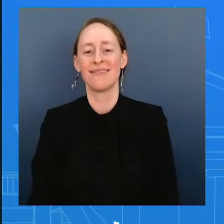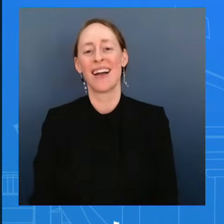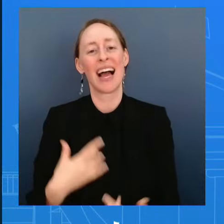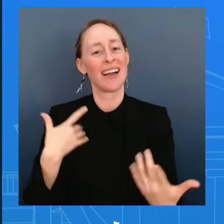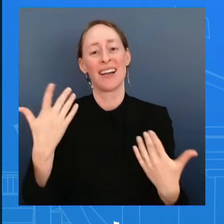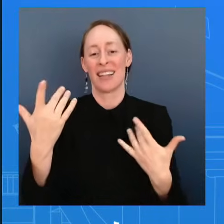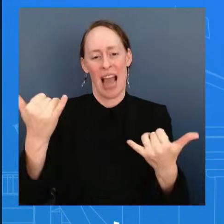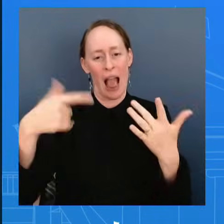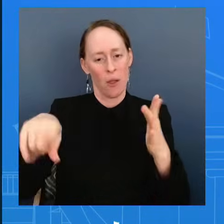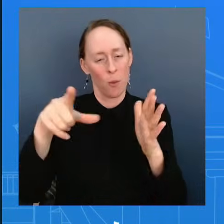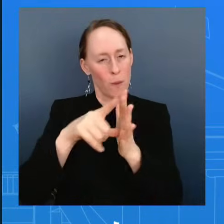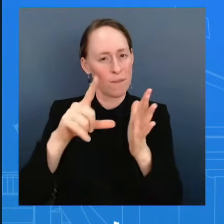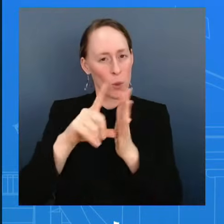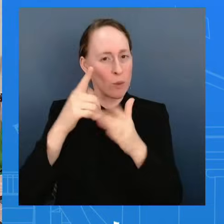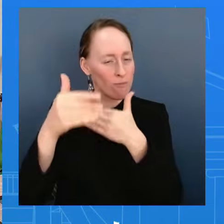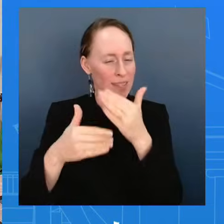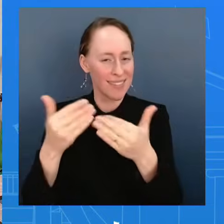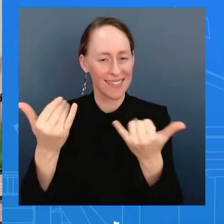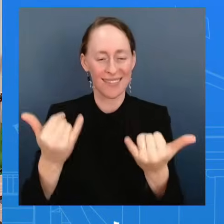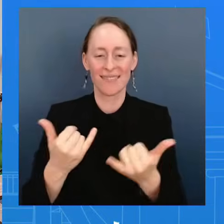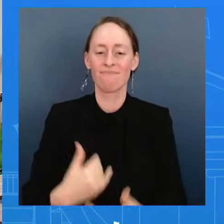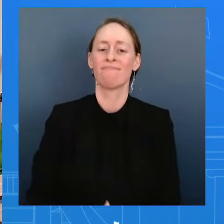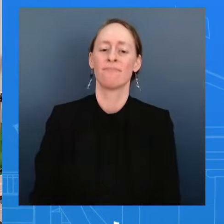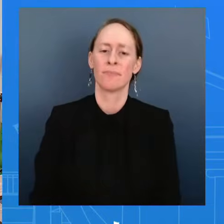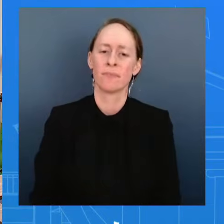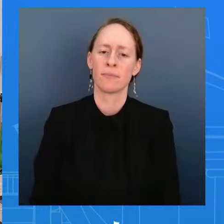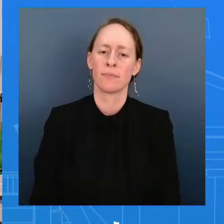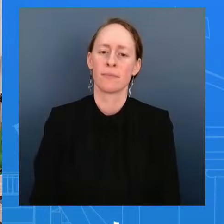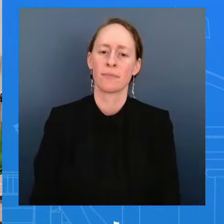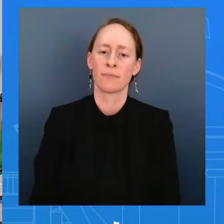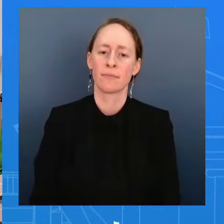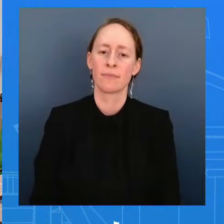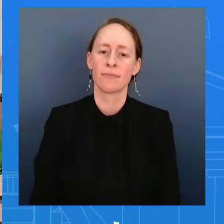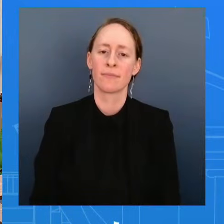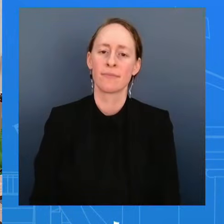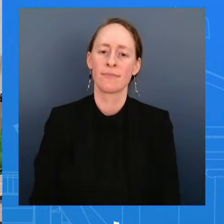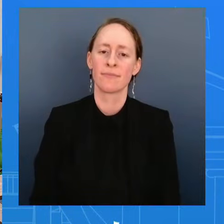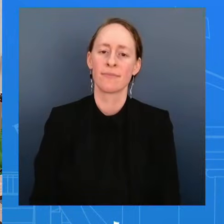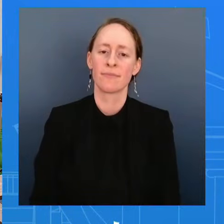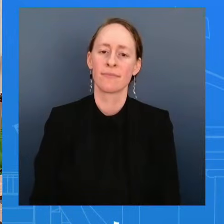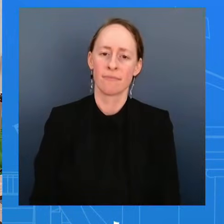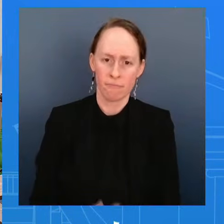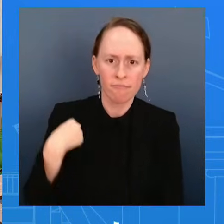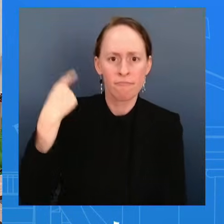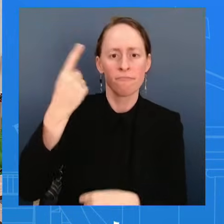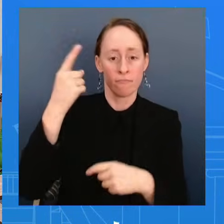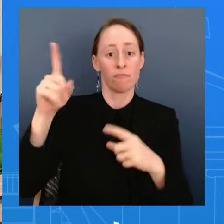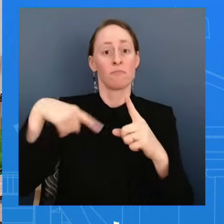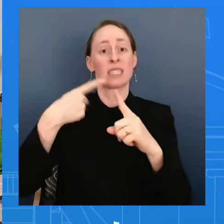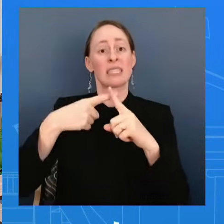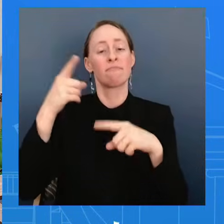that we've seen; inflation down 2.5 percent. That's because of the work that this president has done. So, we're seeing steady and stable growth